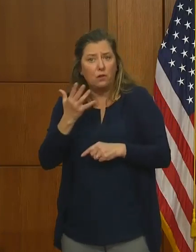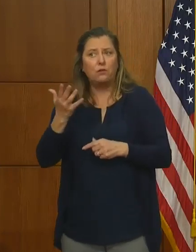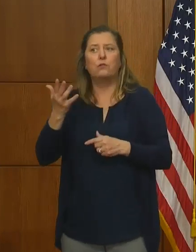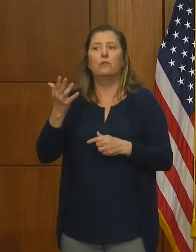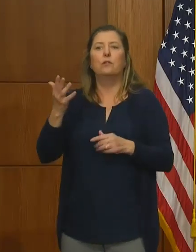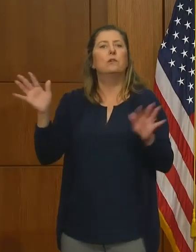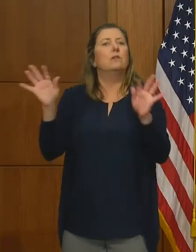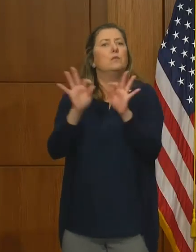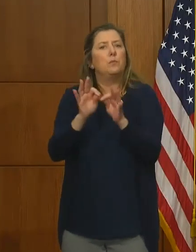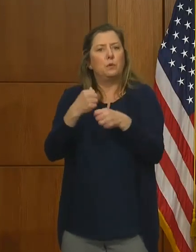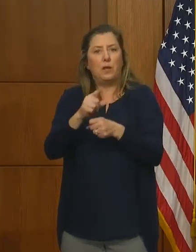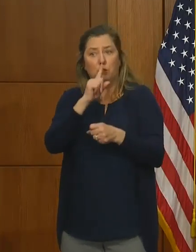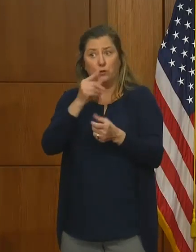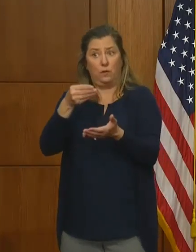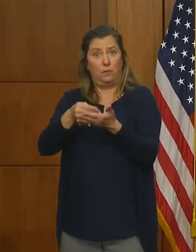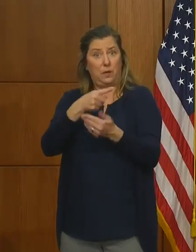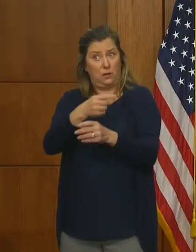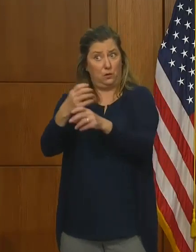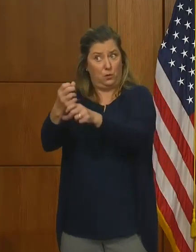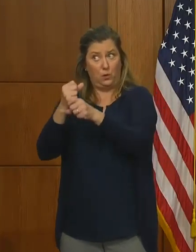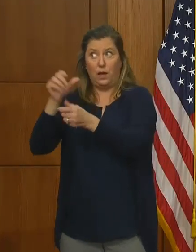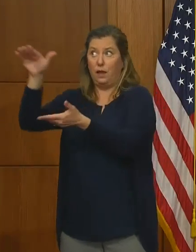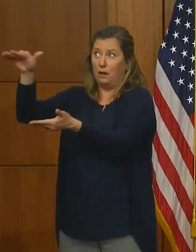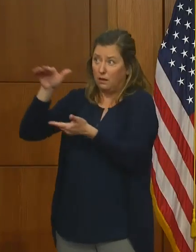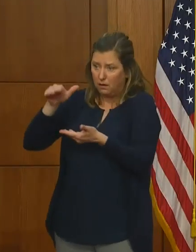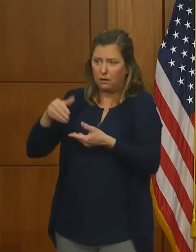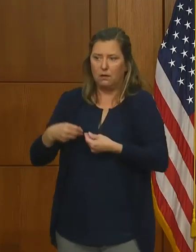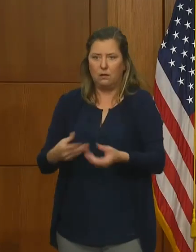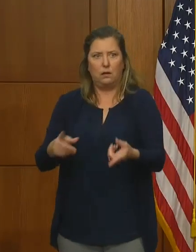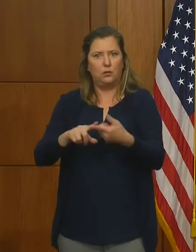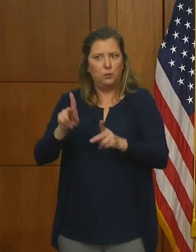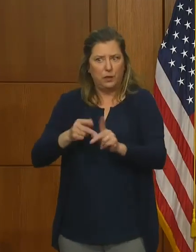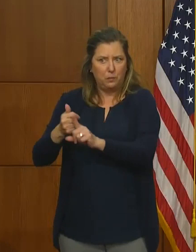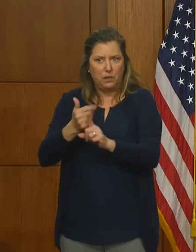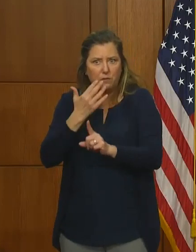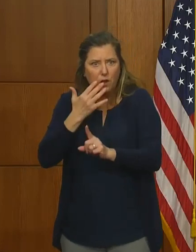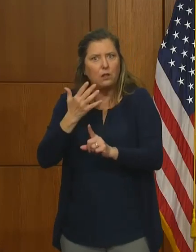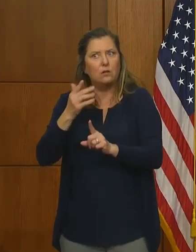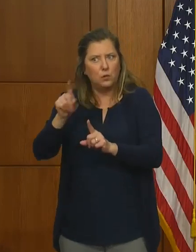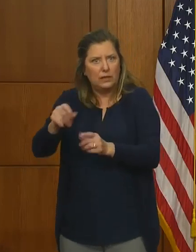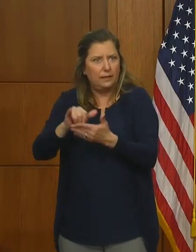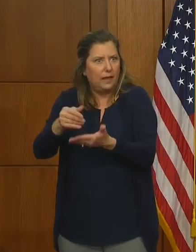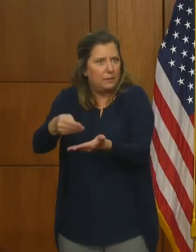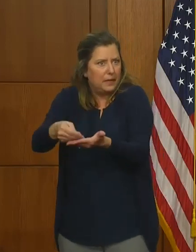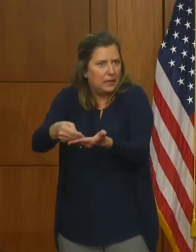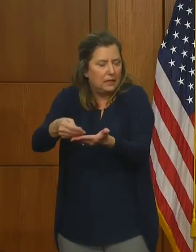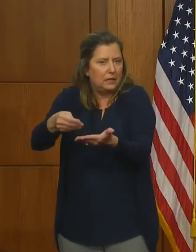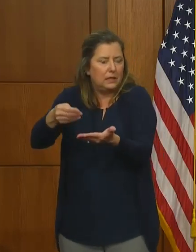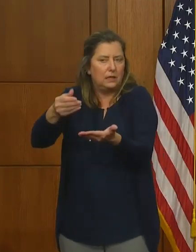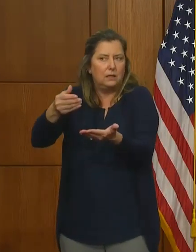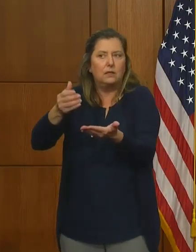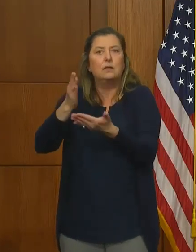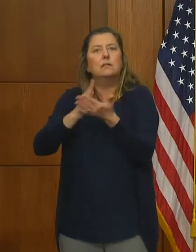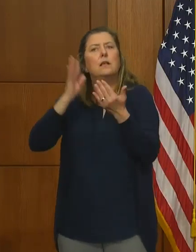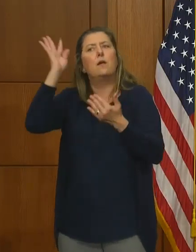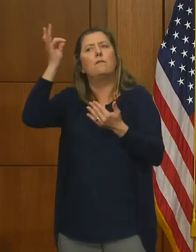CONCERN FOR PEOPLE OF COLOR AND EVEN TO MAKE SURE THAT THE FINDING THAT U. K. GETS TO